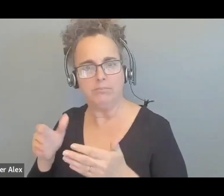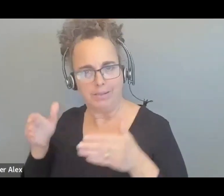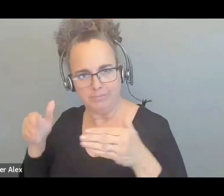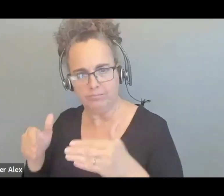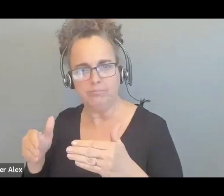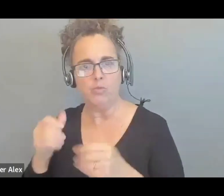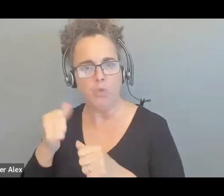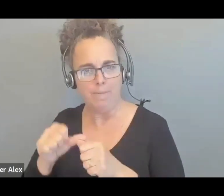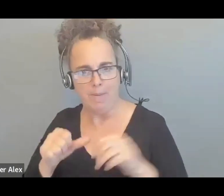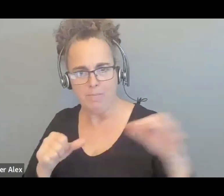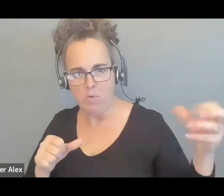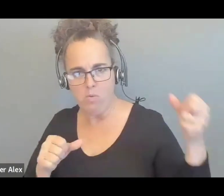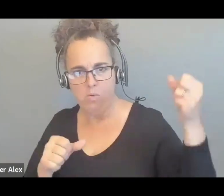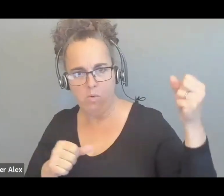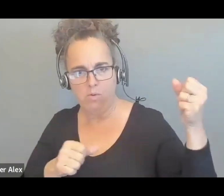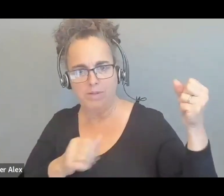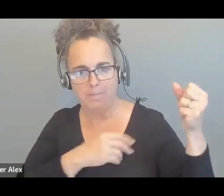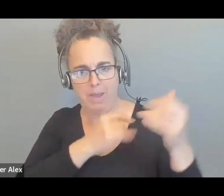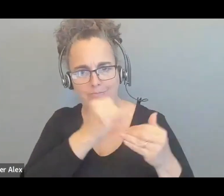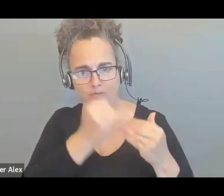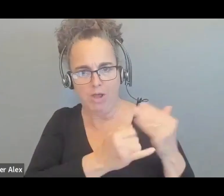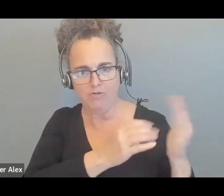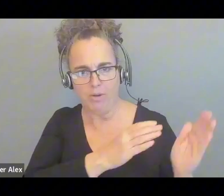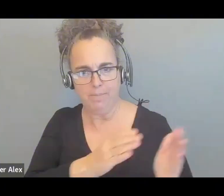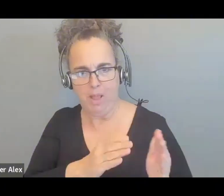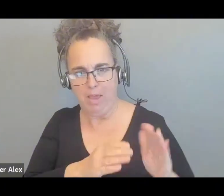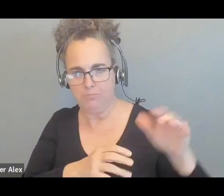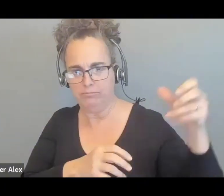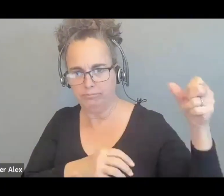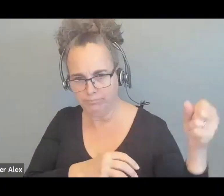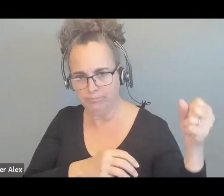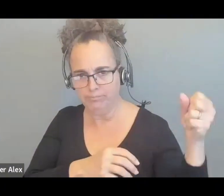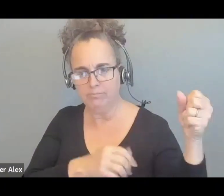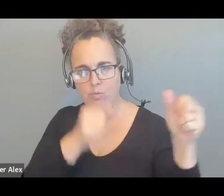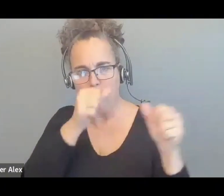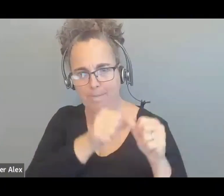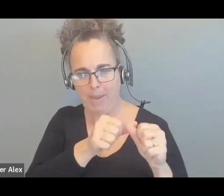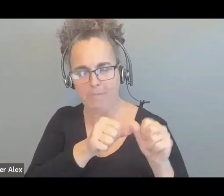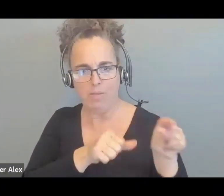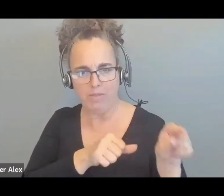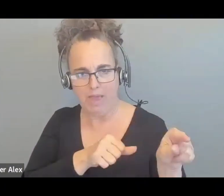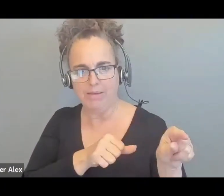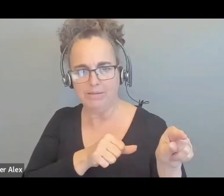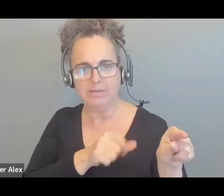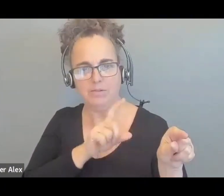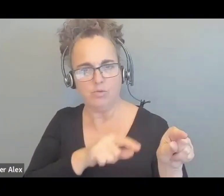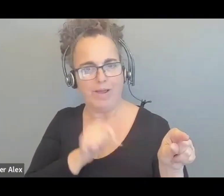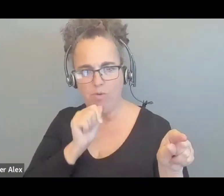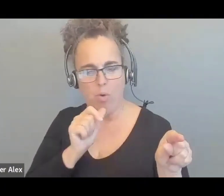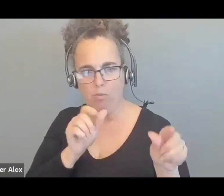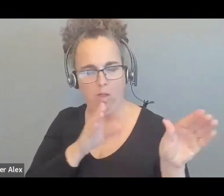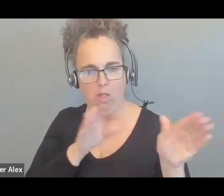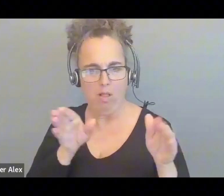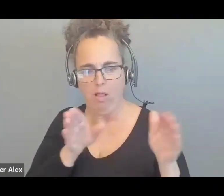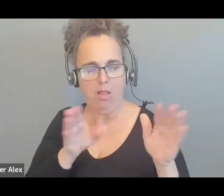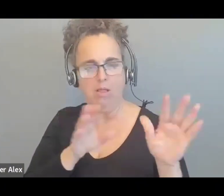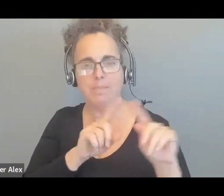where I left off in my project planning, right? So that I don't lose my, my train of thought and focus there, but pri